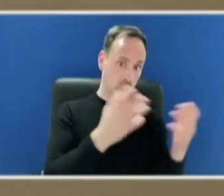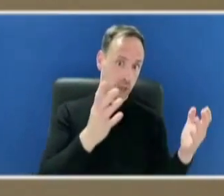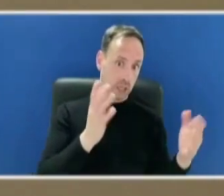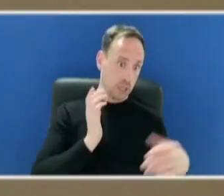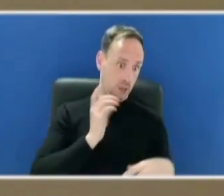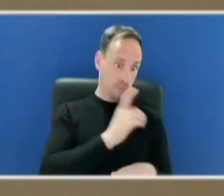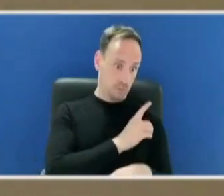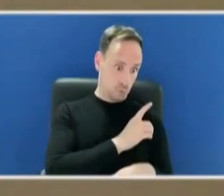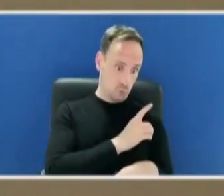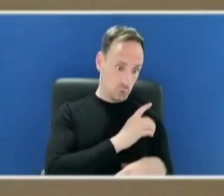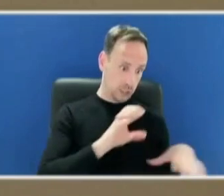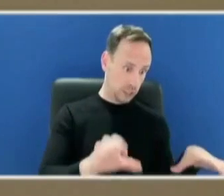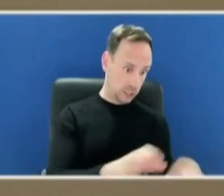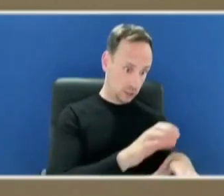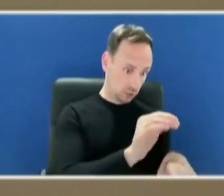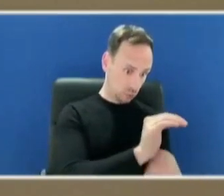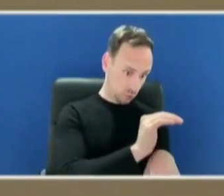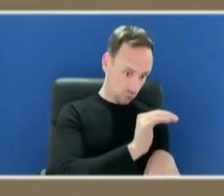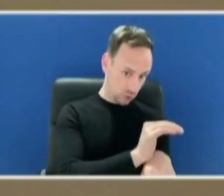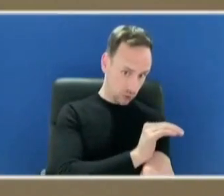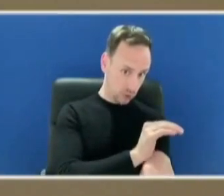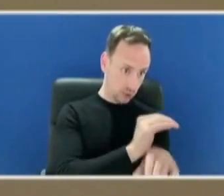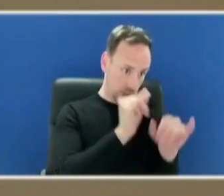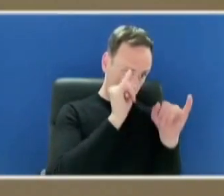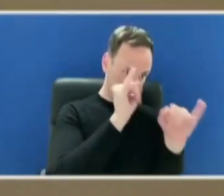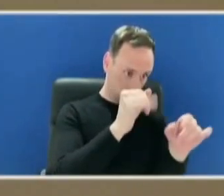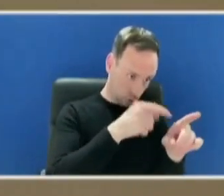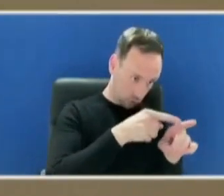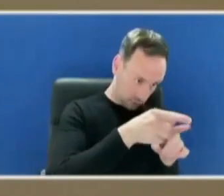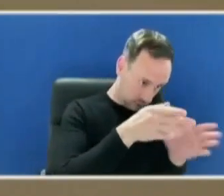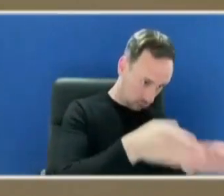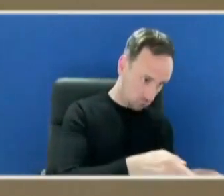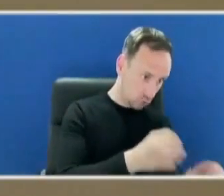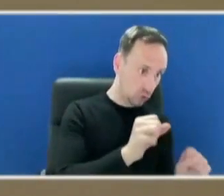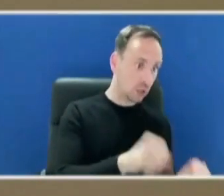and that could lead to even more uncertainty around their rules and compensation.